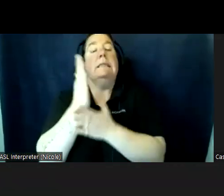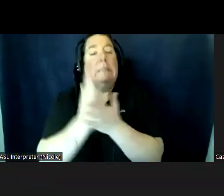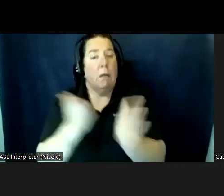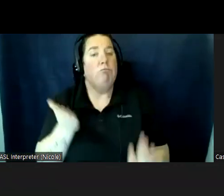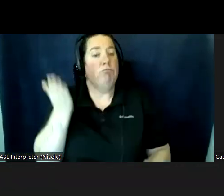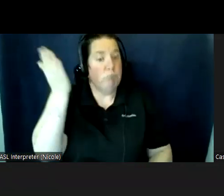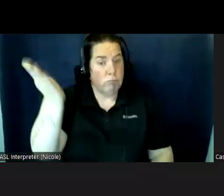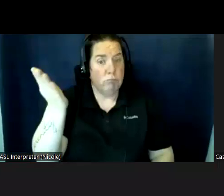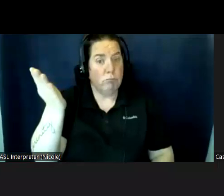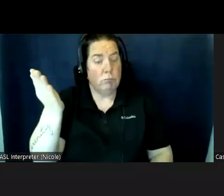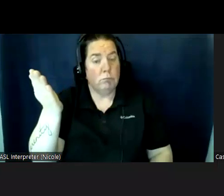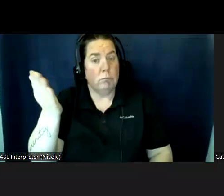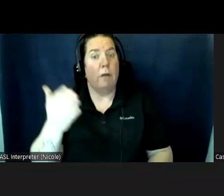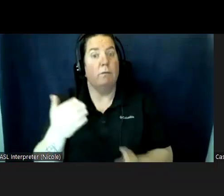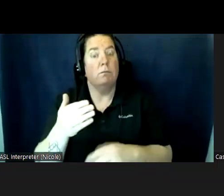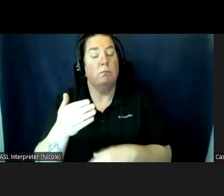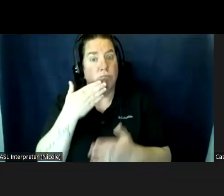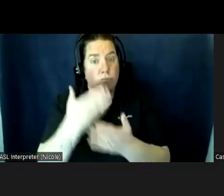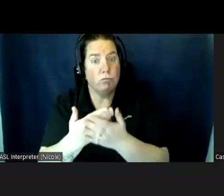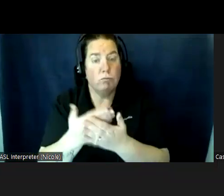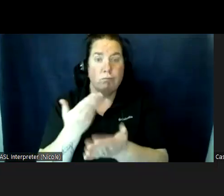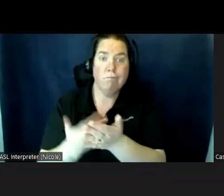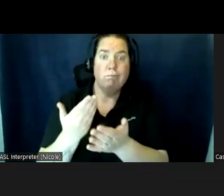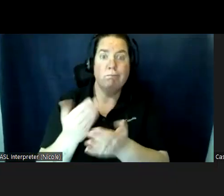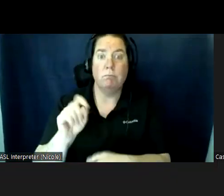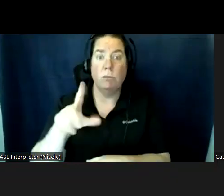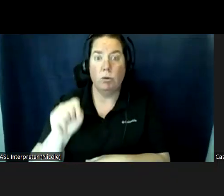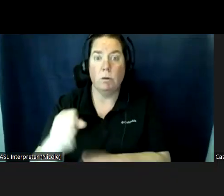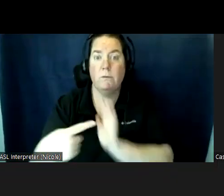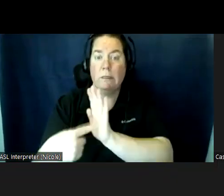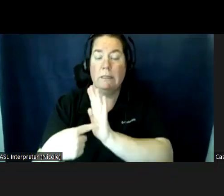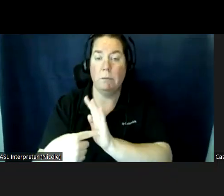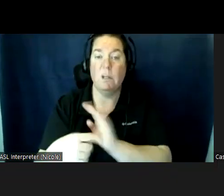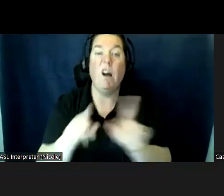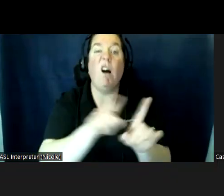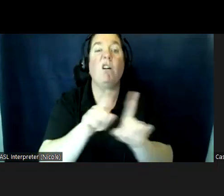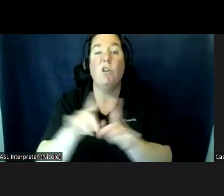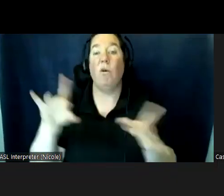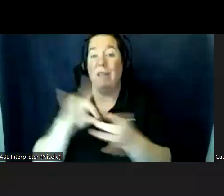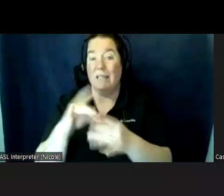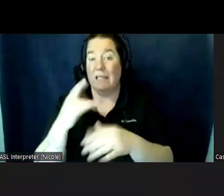credible tools that are out there, as examples. Also links to websites where you can look up